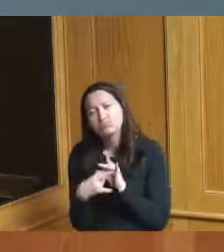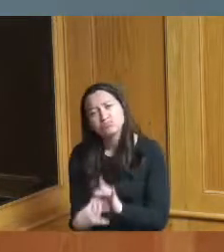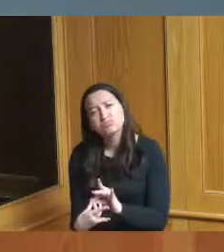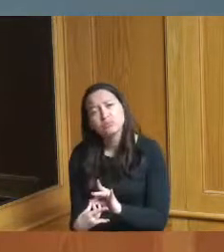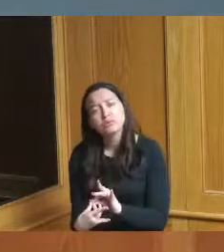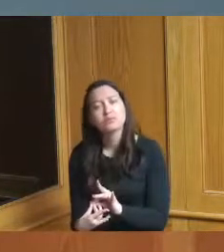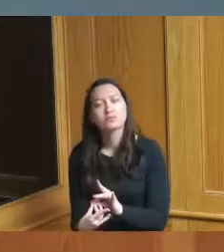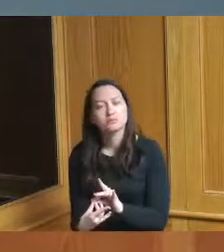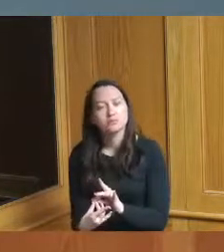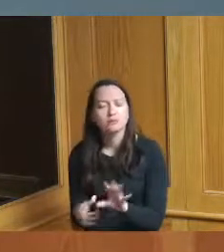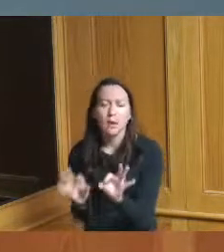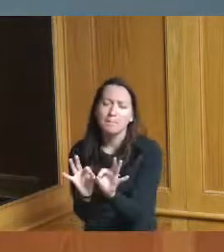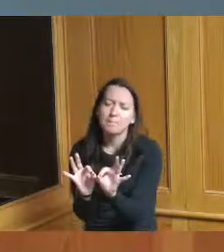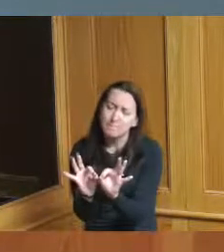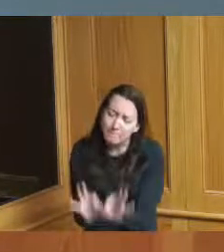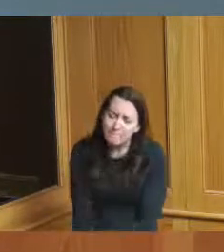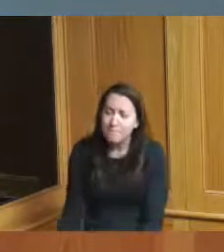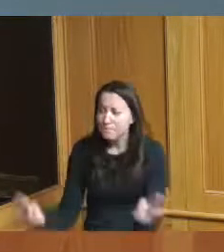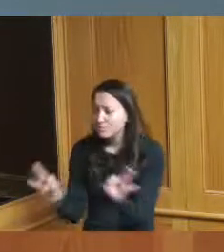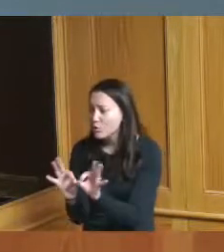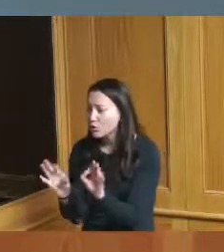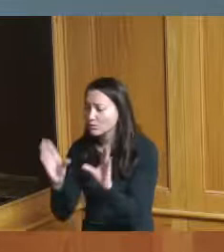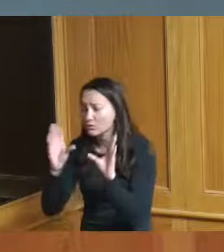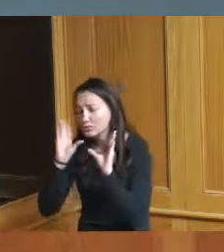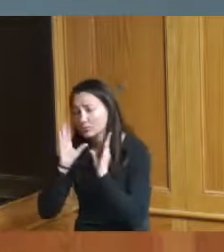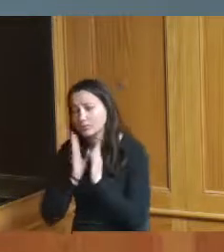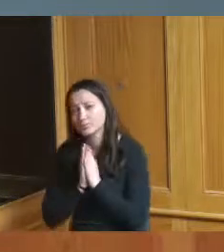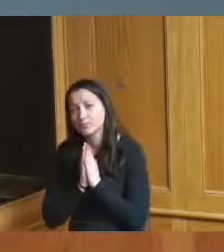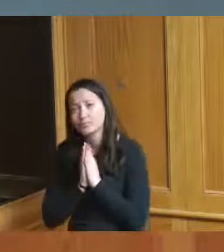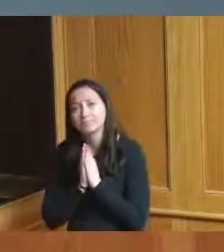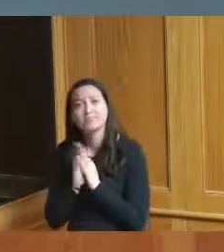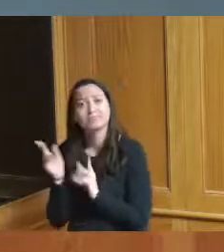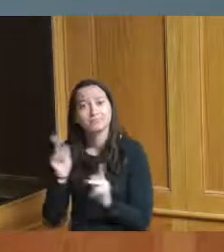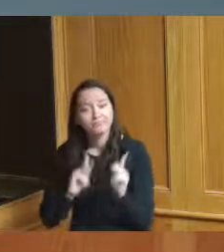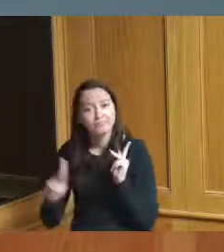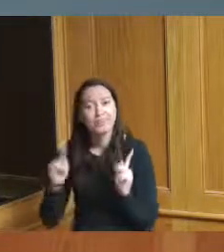really critical that they hear like you say about people that have gone through it and